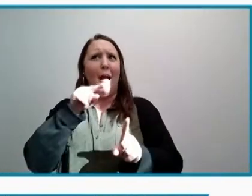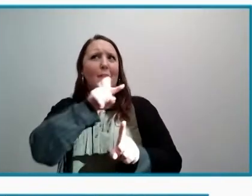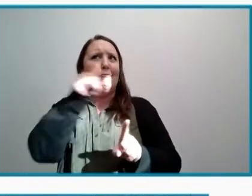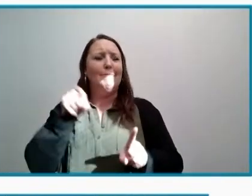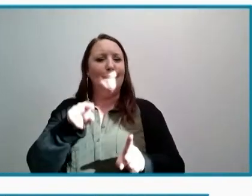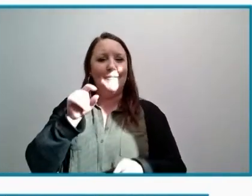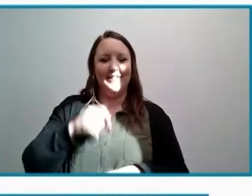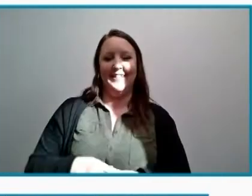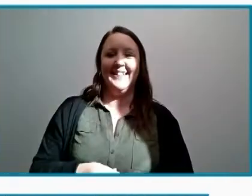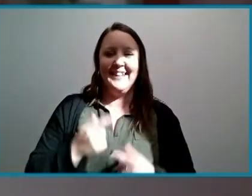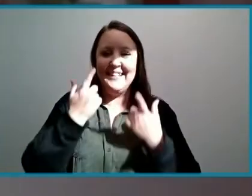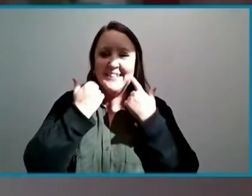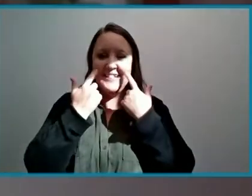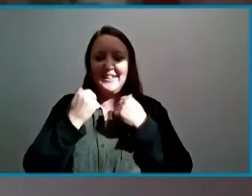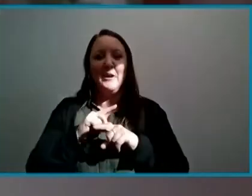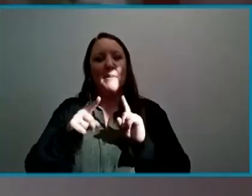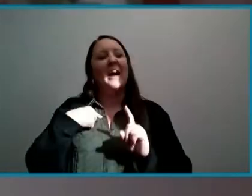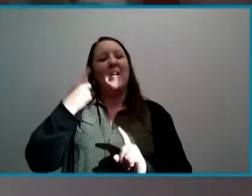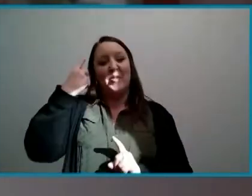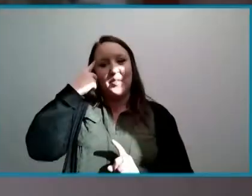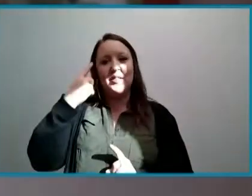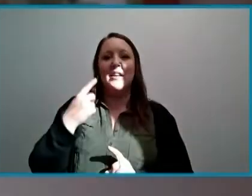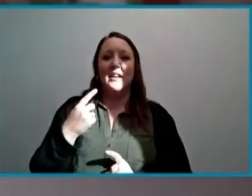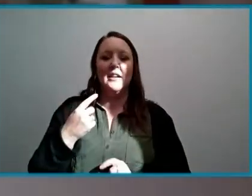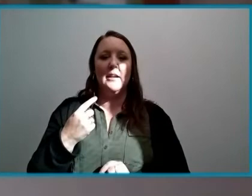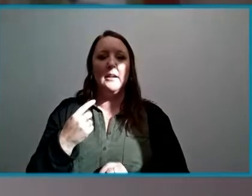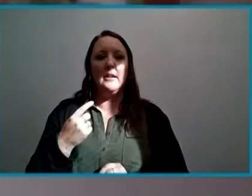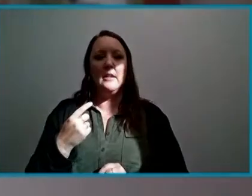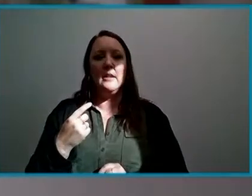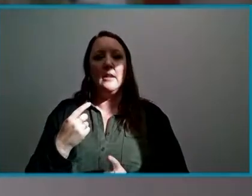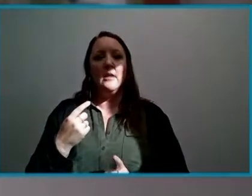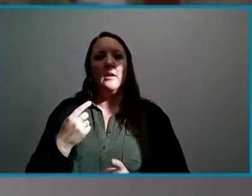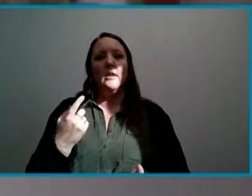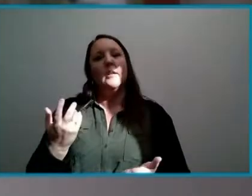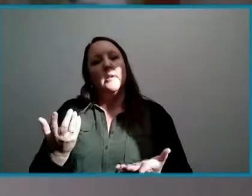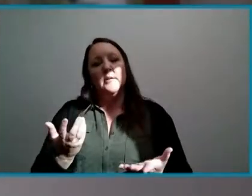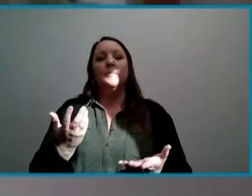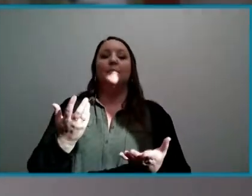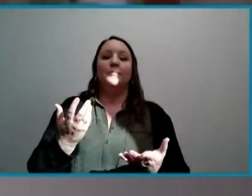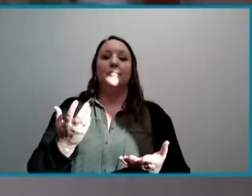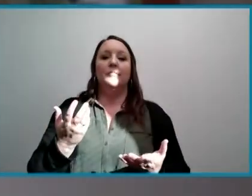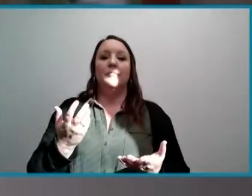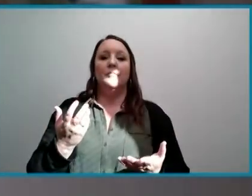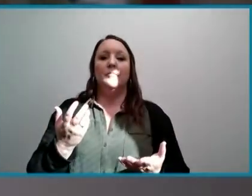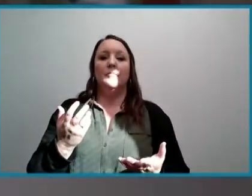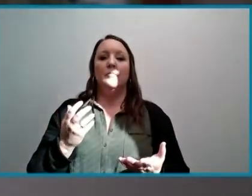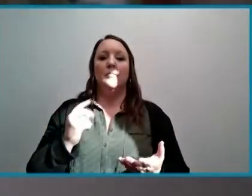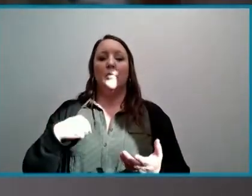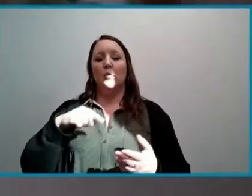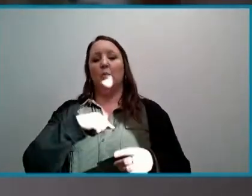But I think that we, you know, we, we rely a lot on our,